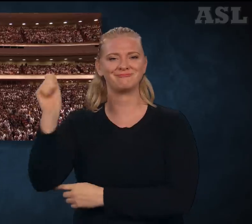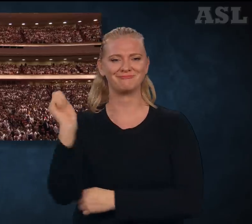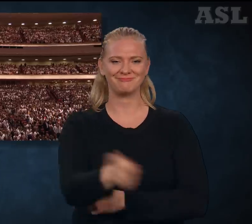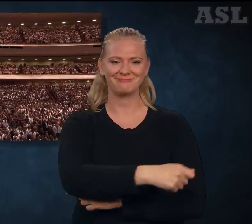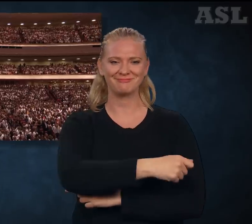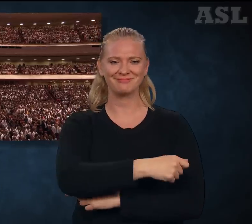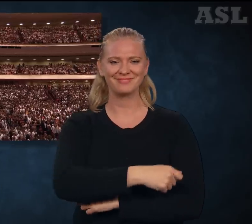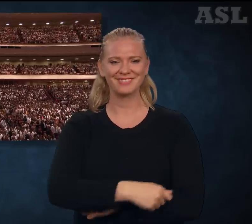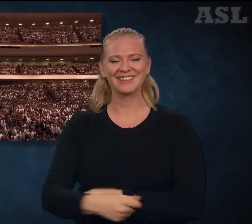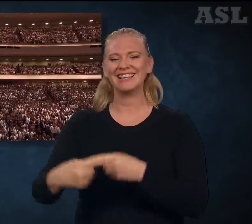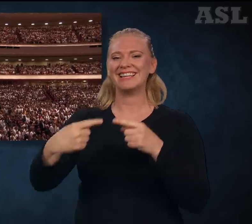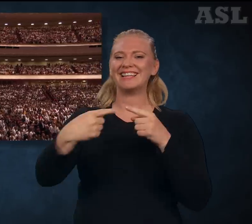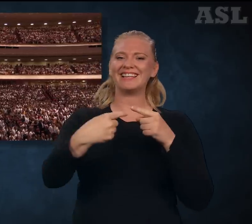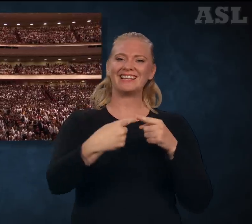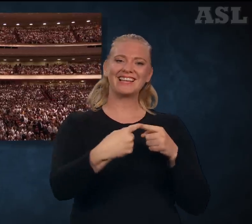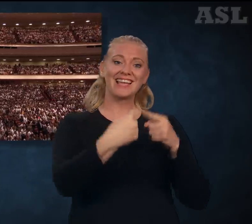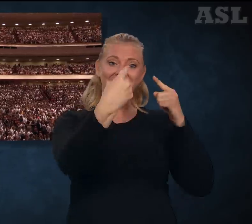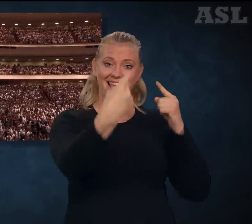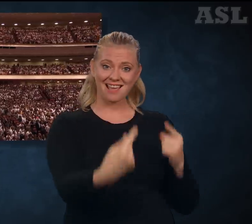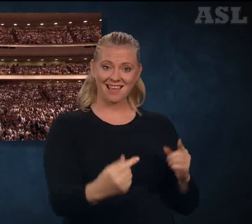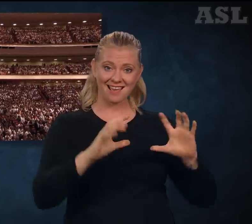FLASH THE SWORD ABOVE THE FOE!